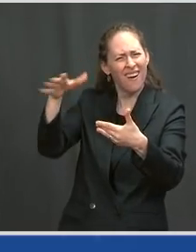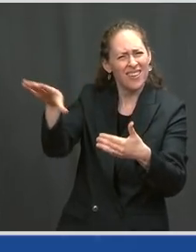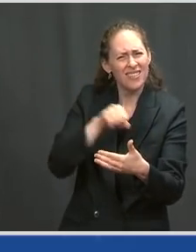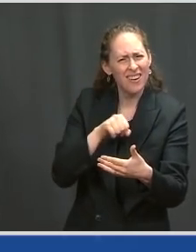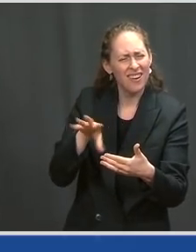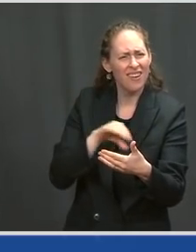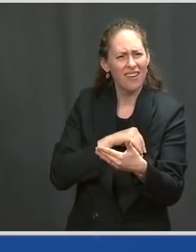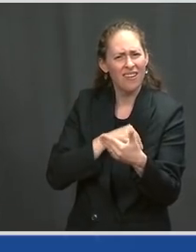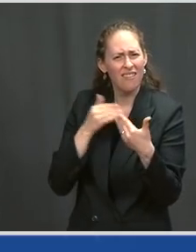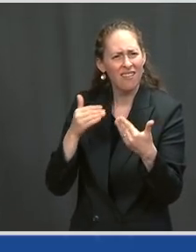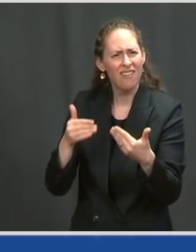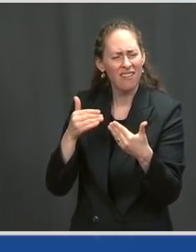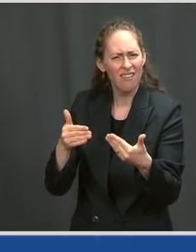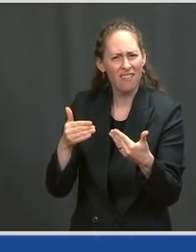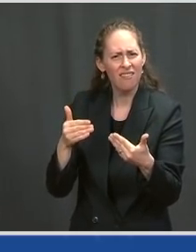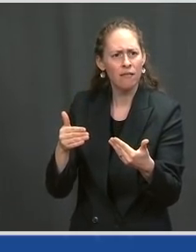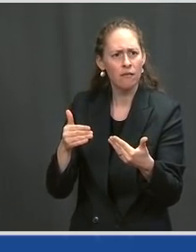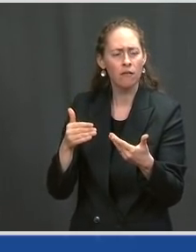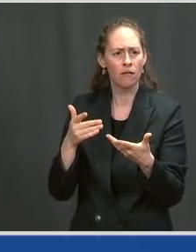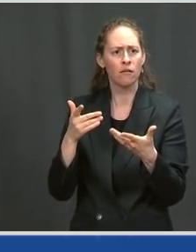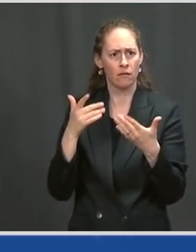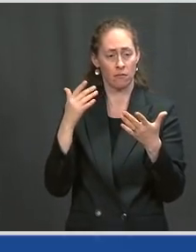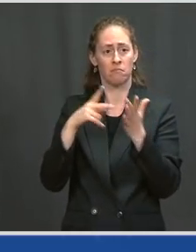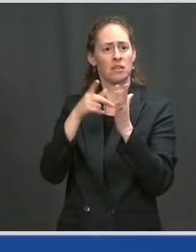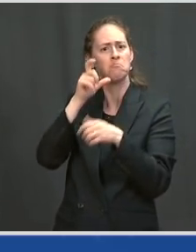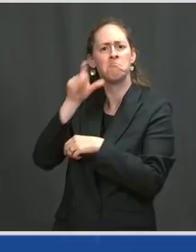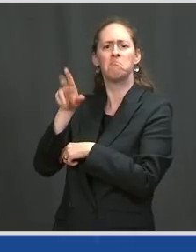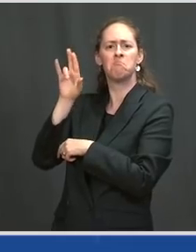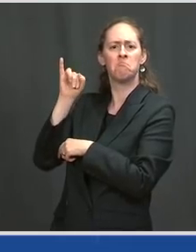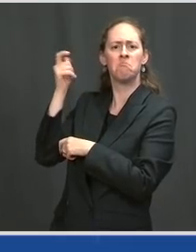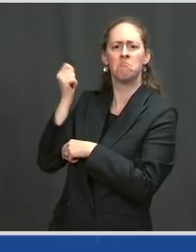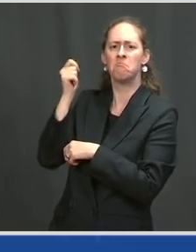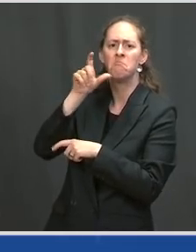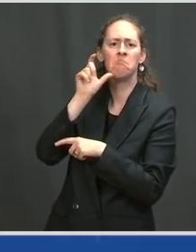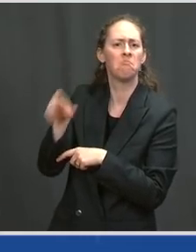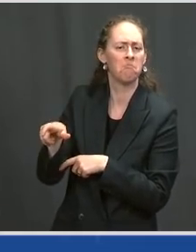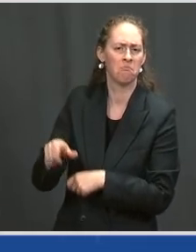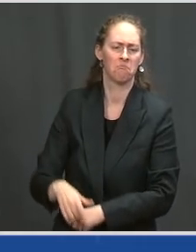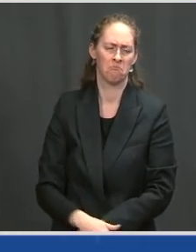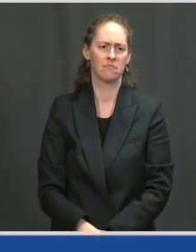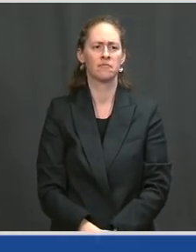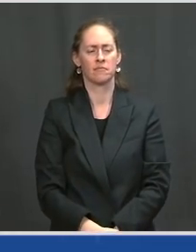There are a few COVID-19-related exceptions so that people aren't forced to choose